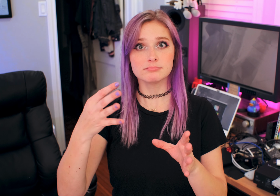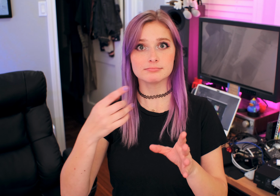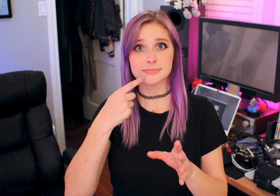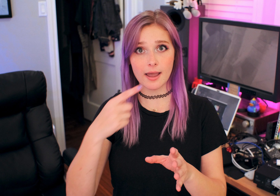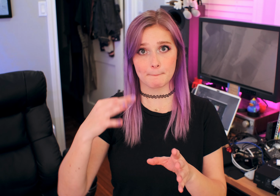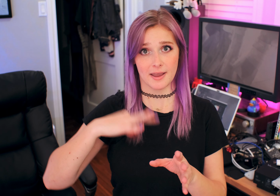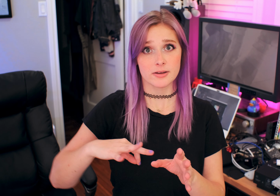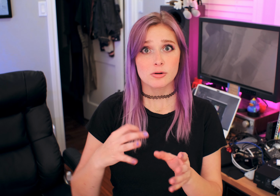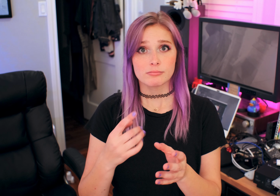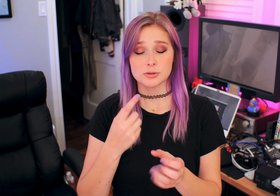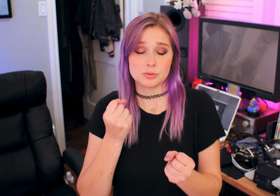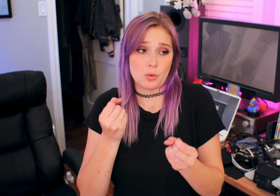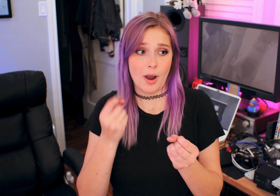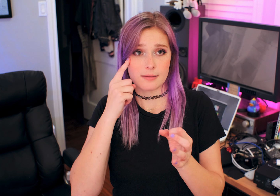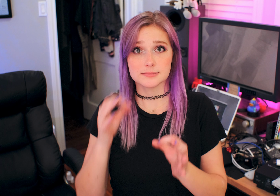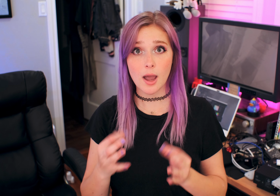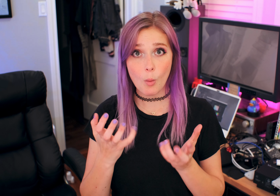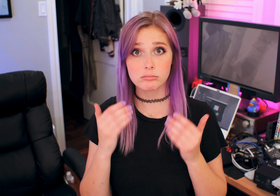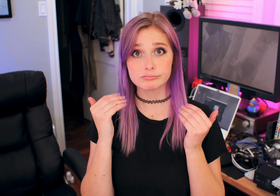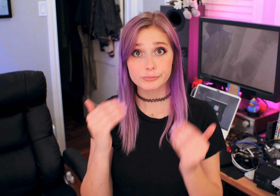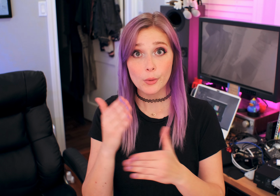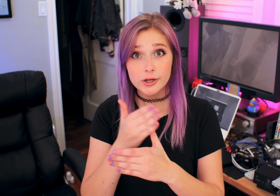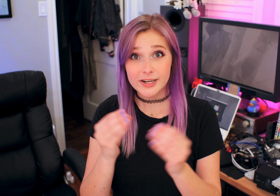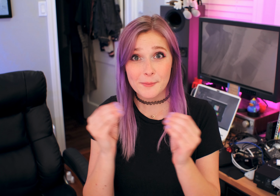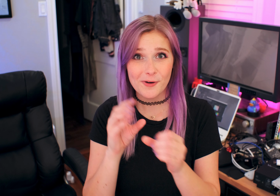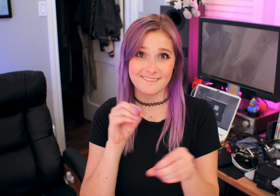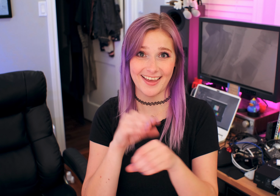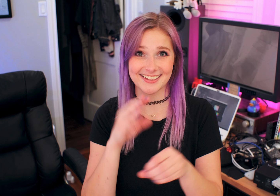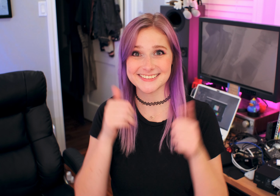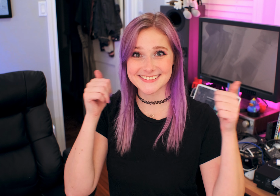saying that what I said was beneficial, so I decided to go ahead and share some advice!